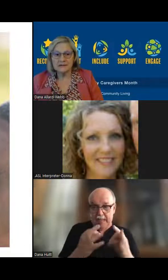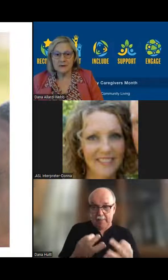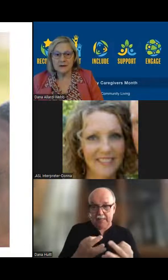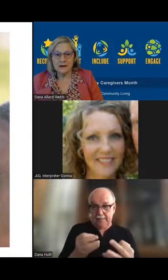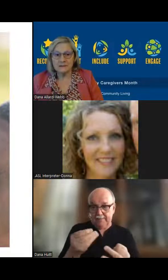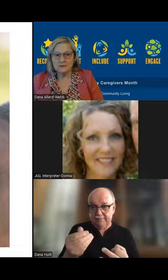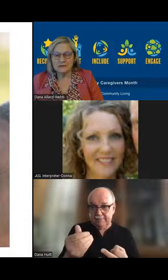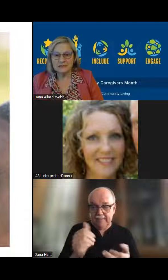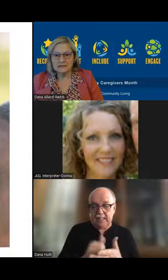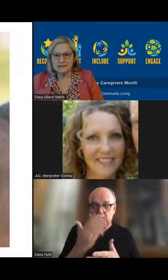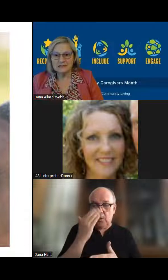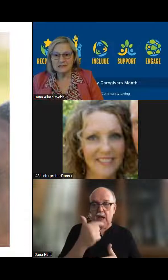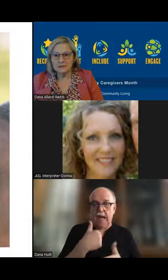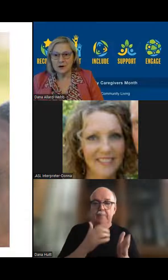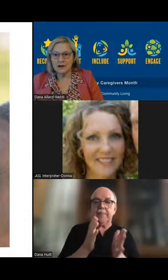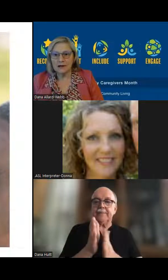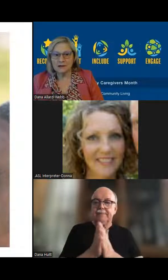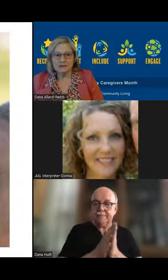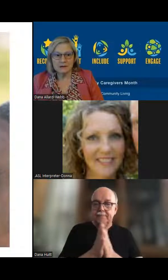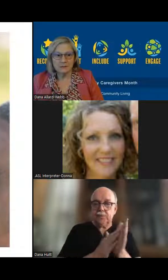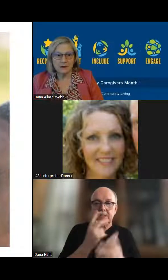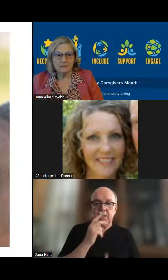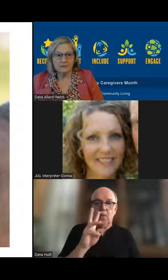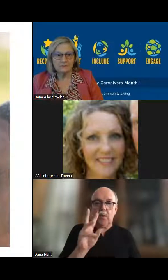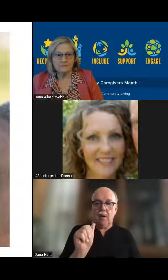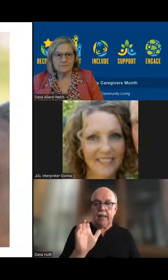School Home Care Aide Program that we've been working on, and we finally got our first high school pilot